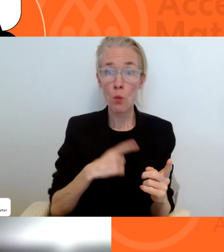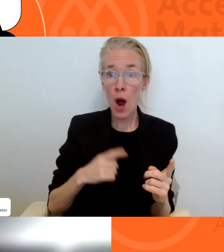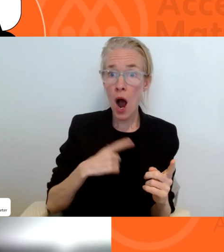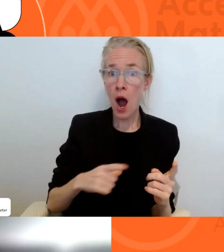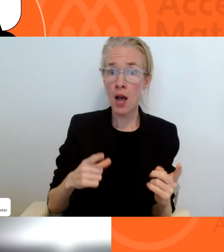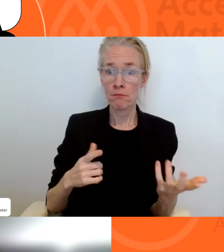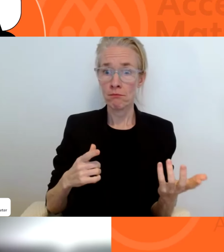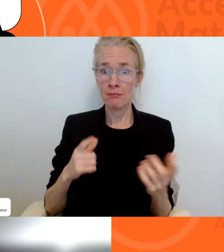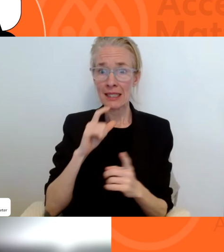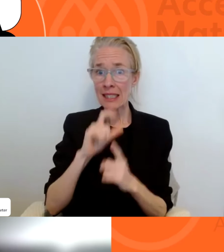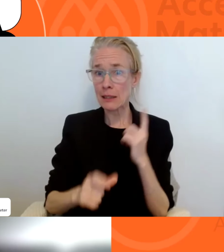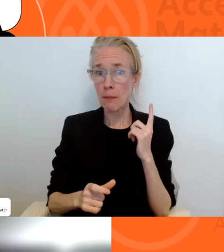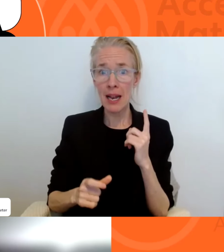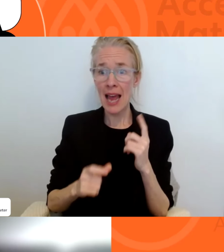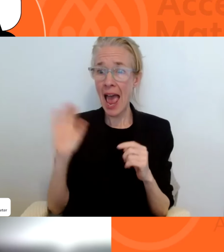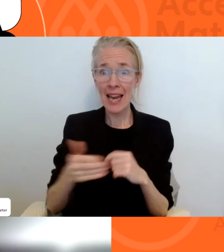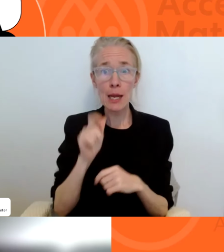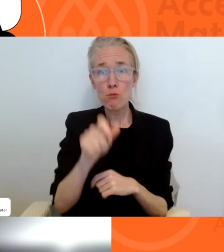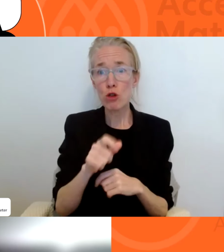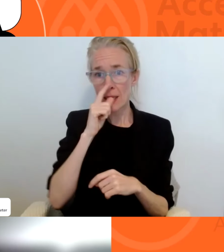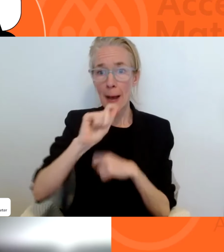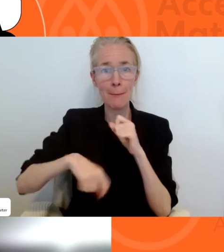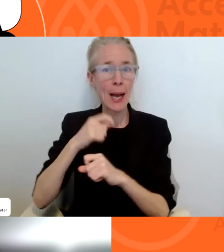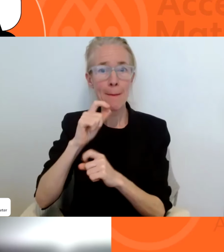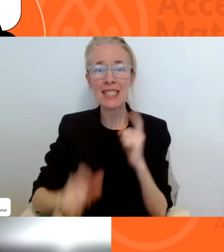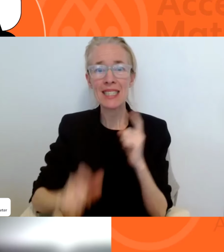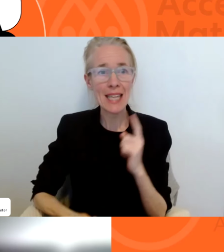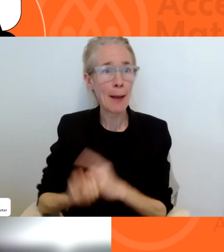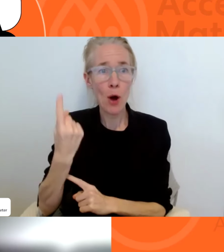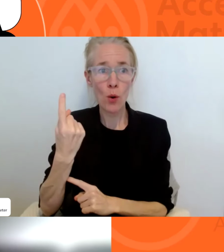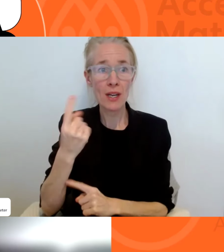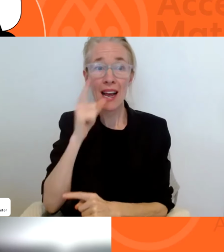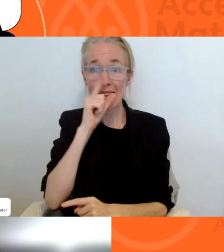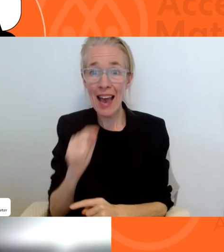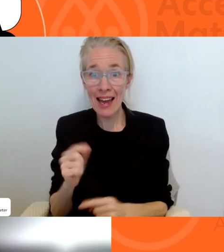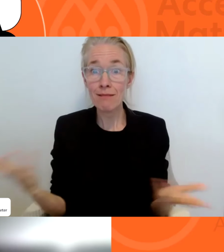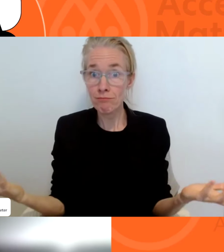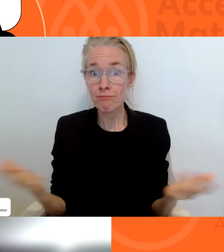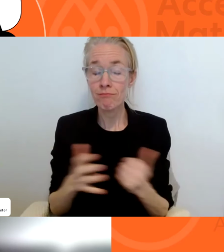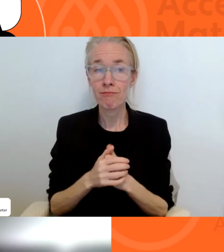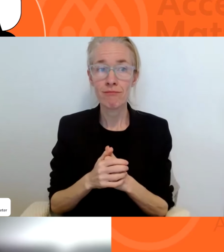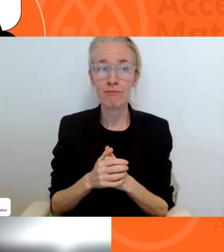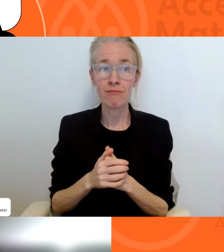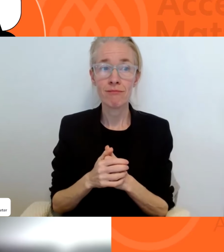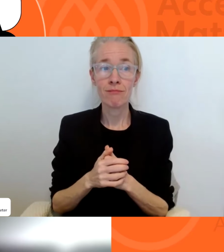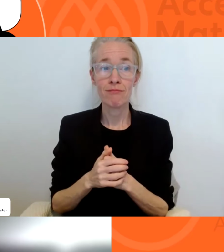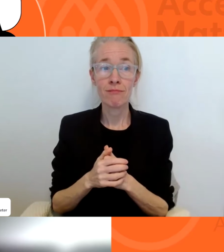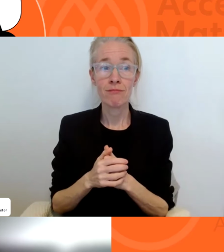of life. So out of nowhere you might be needing to live in a house